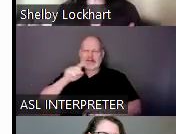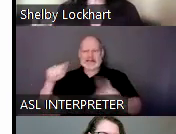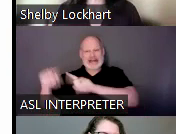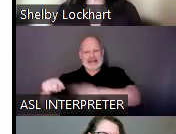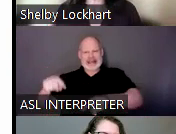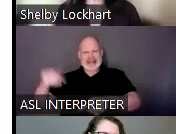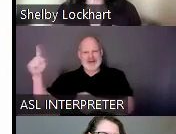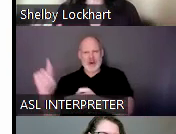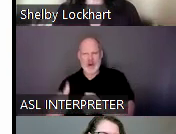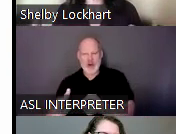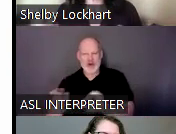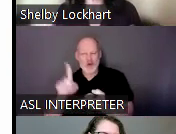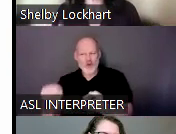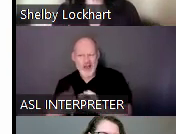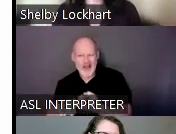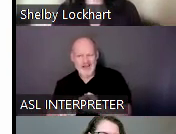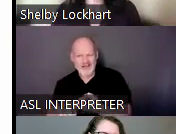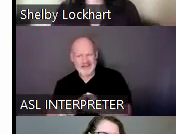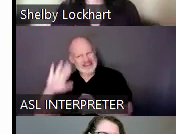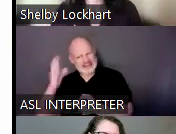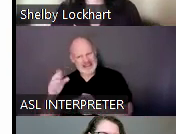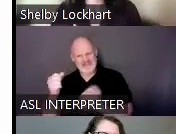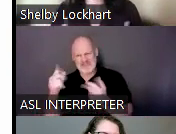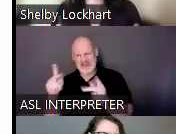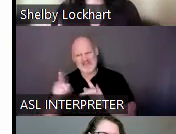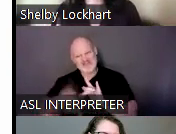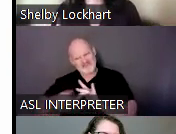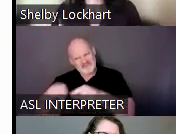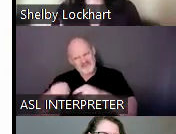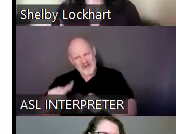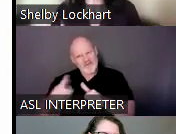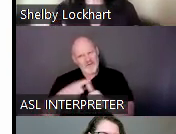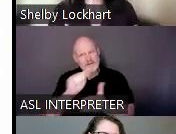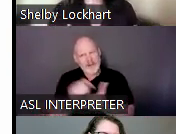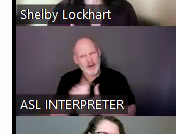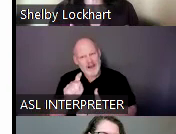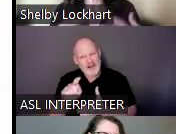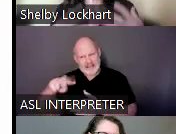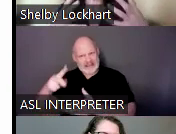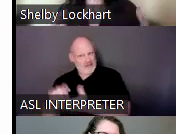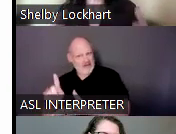second period, sixth period? And asking those types of systems questions with that